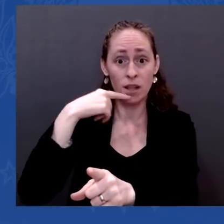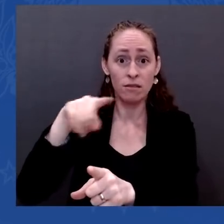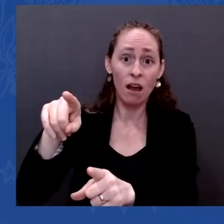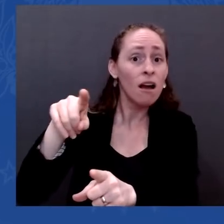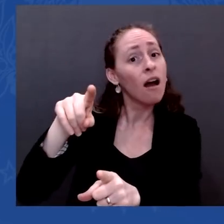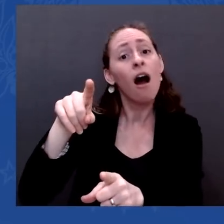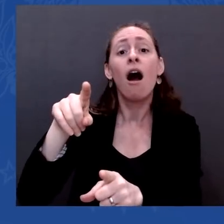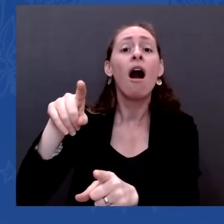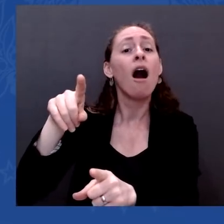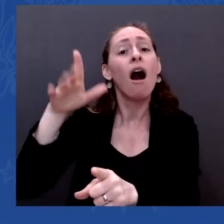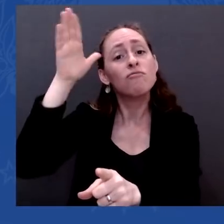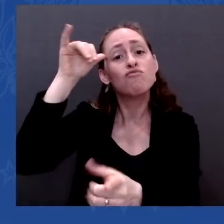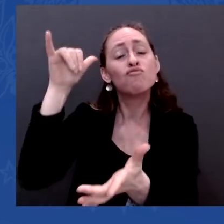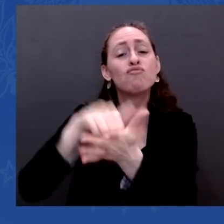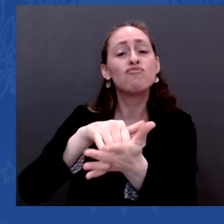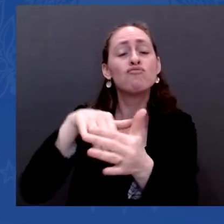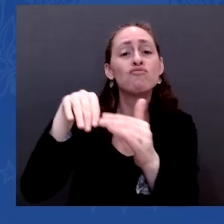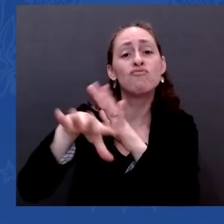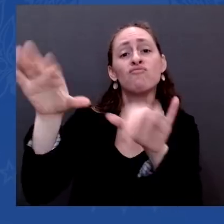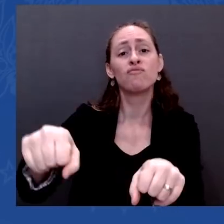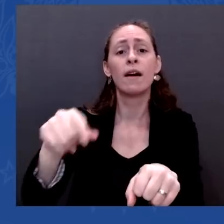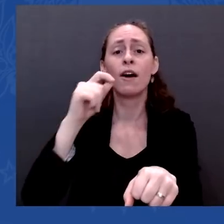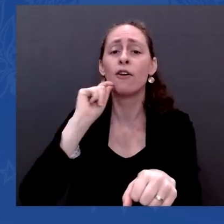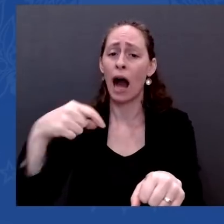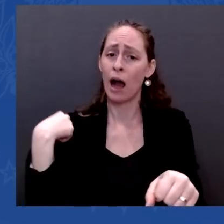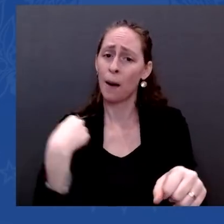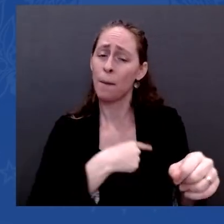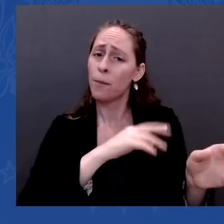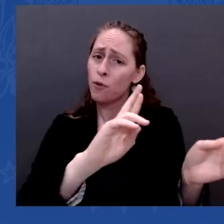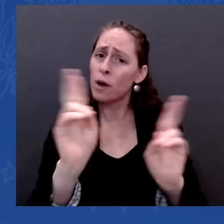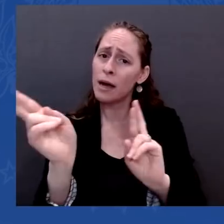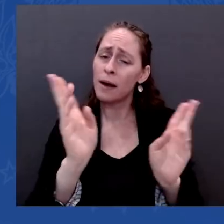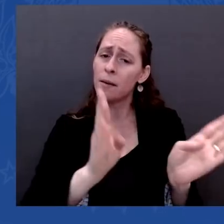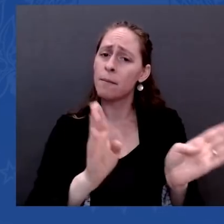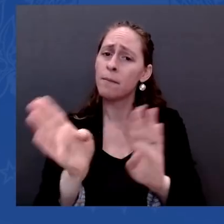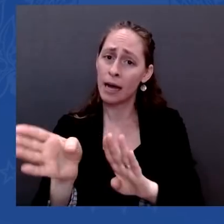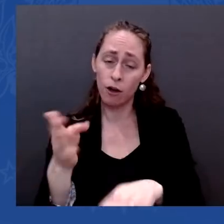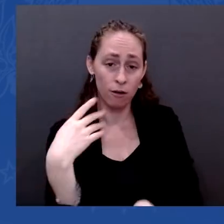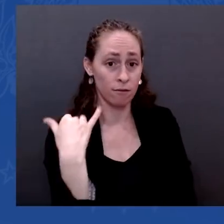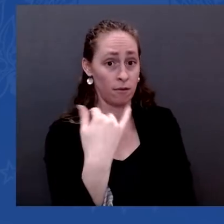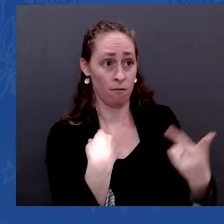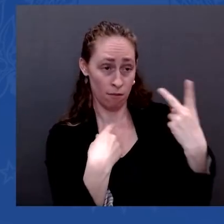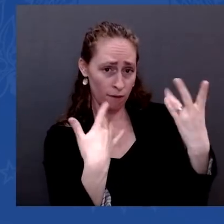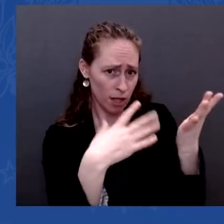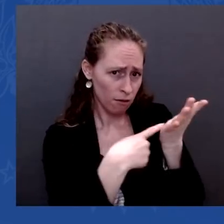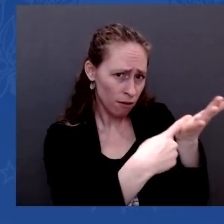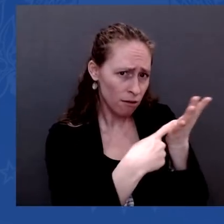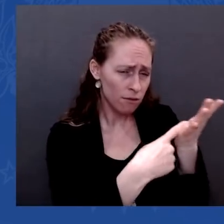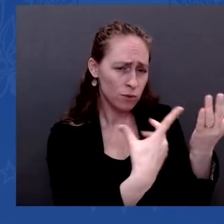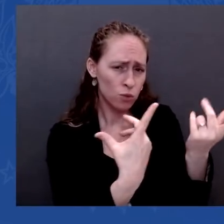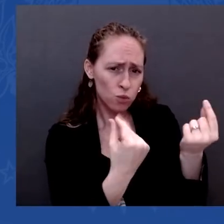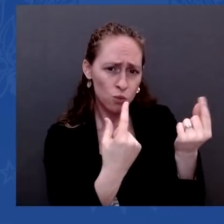and developed a strong package of sanctions that are going to clearly demonstrate international resolve